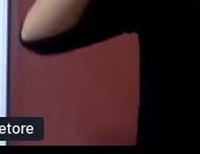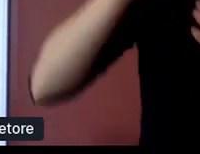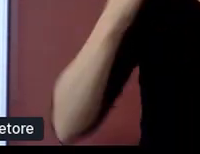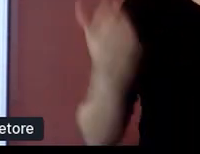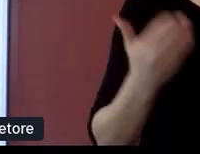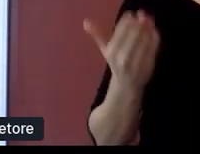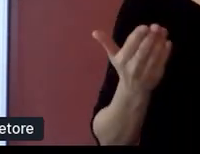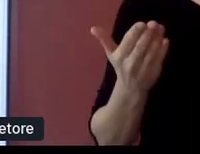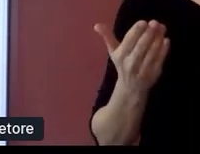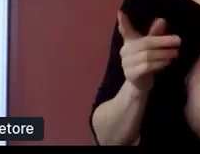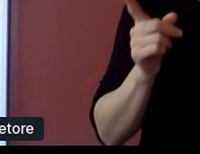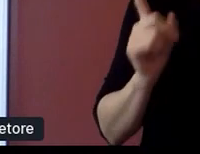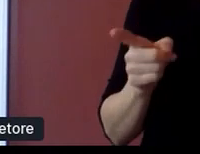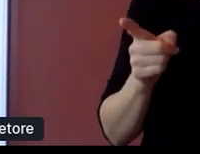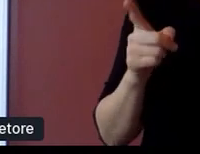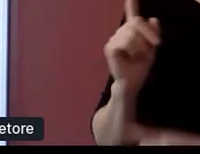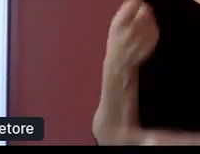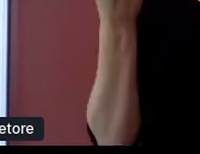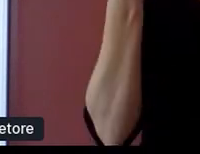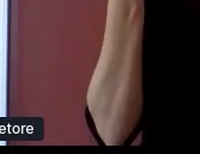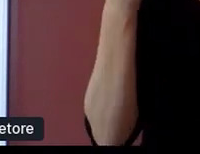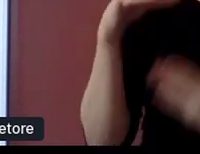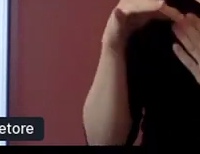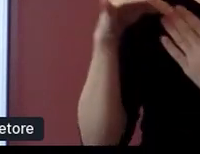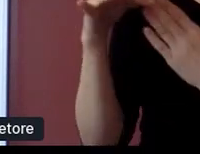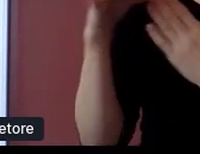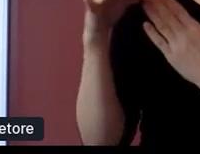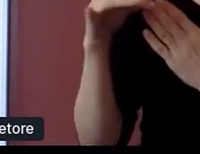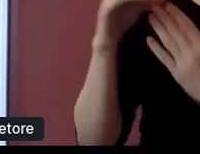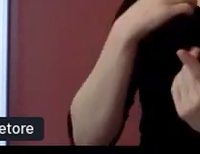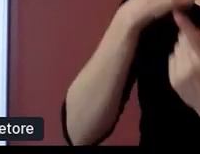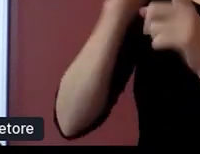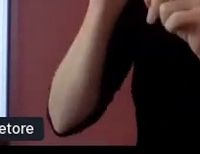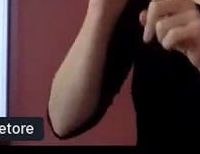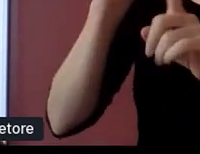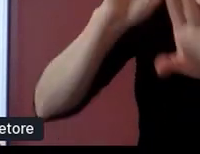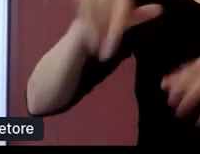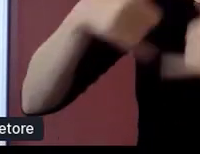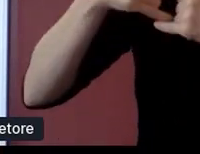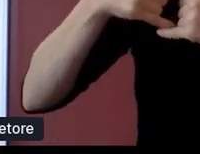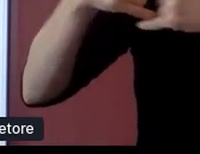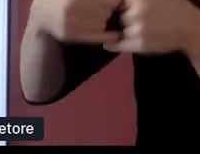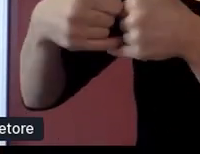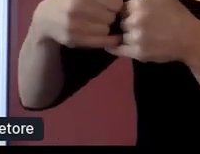Willard won the Leadership Excellence Award and was named one of the top 50 leaders